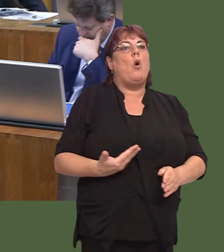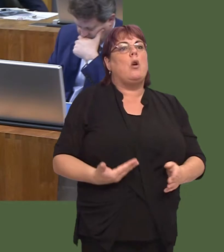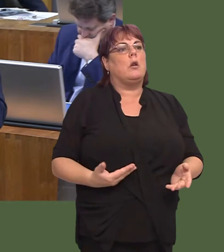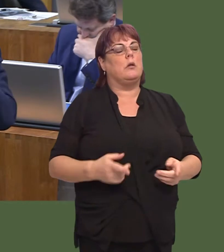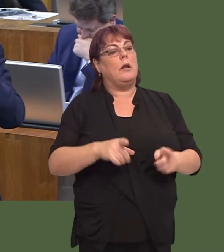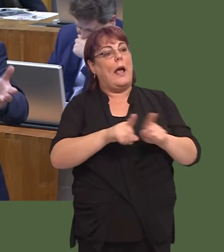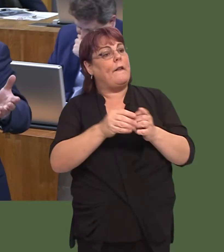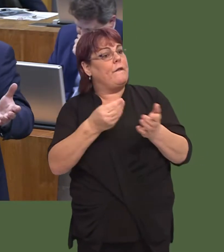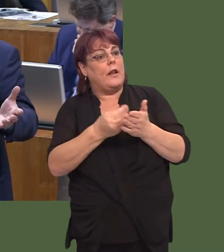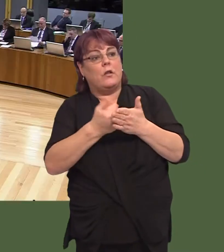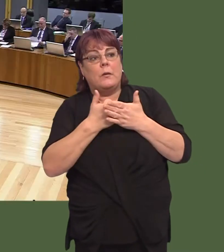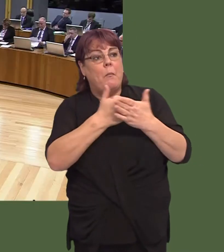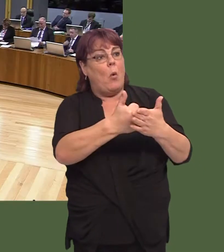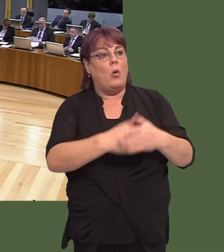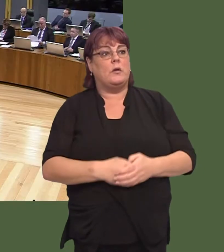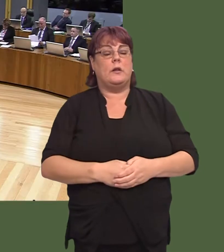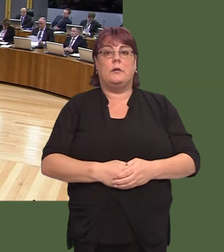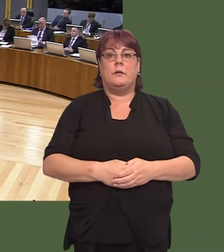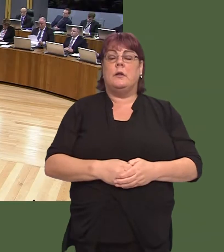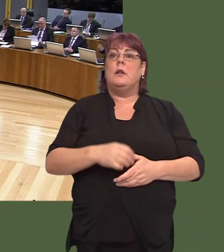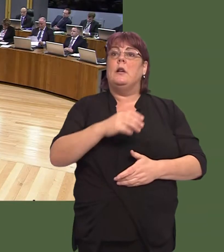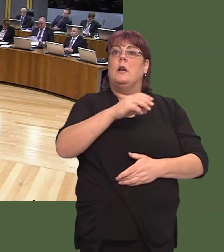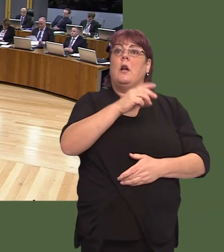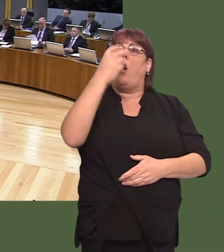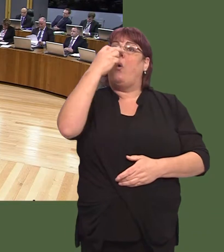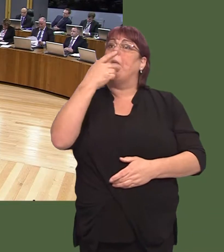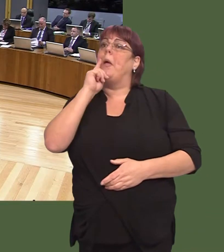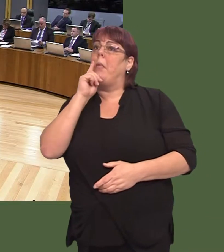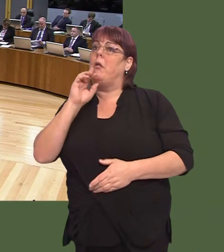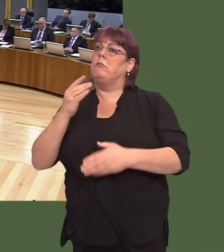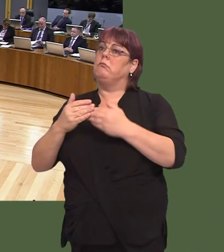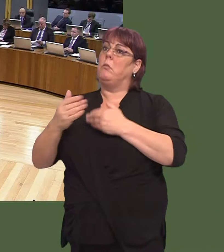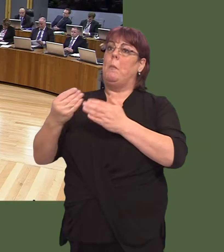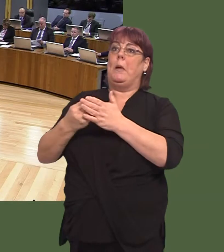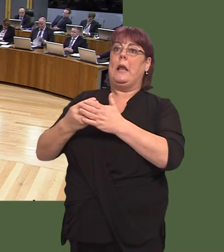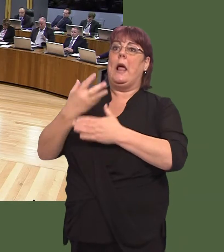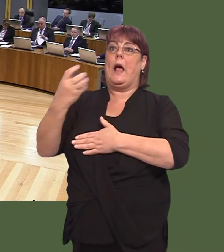Older people often have access to capital in a way that younger people donít, and they can use that capital to set up in business.